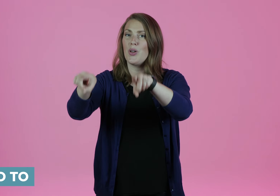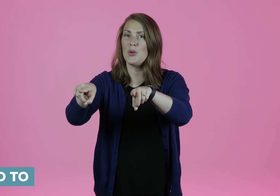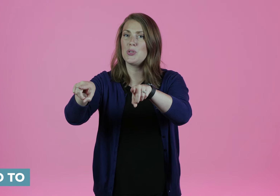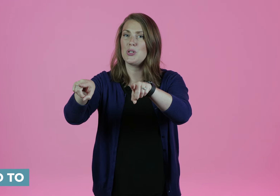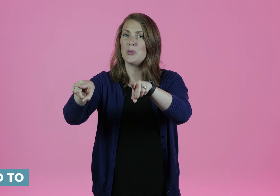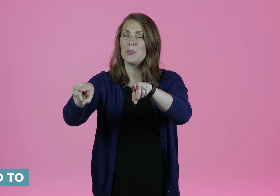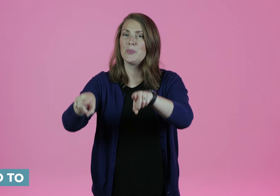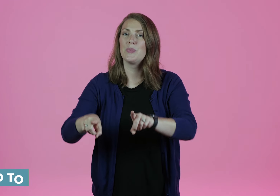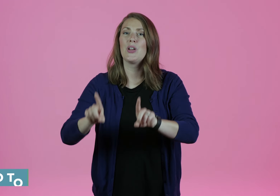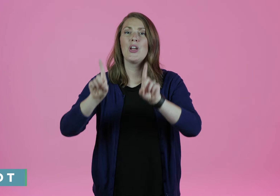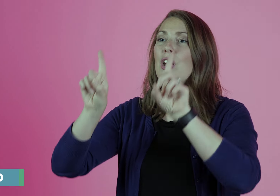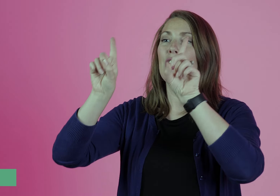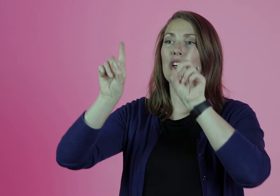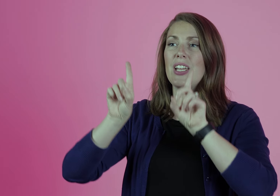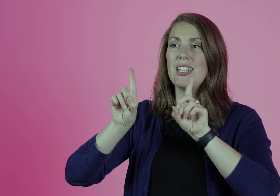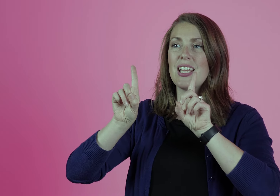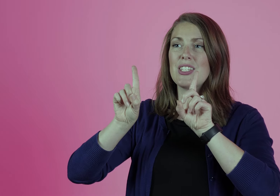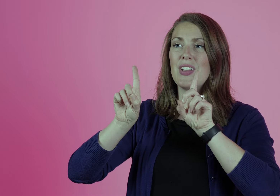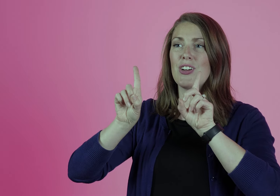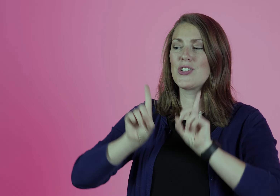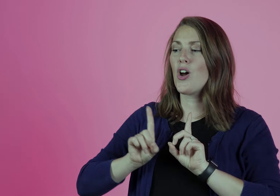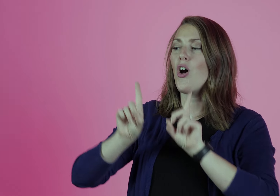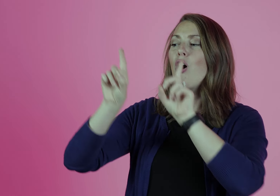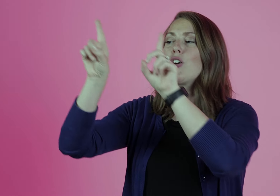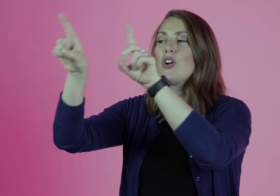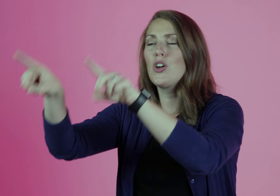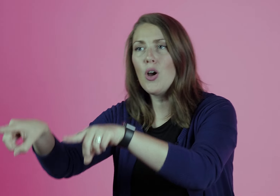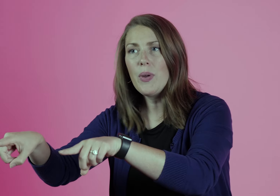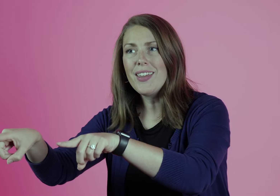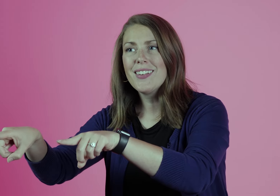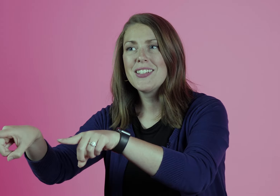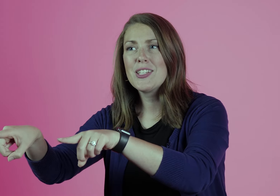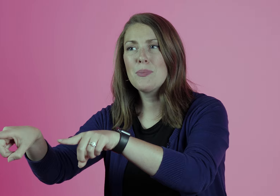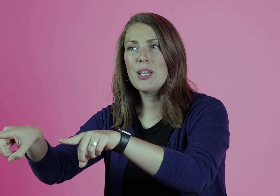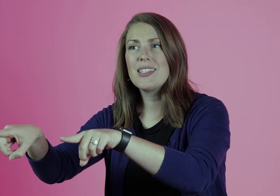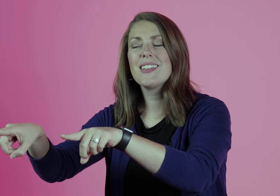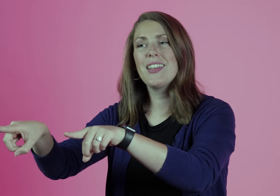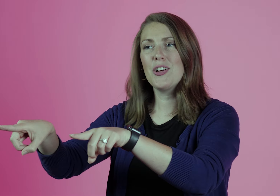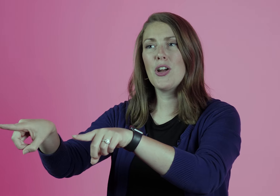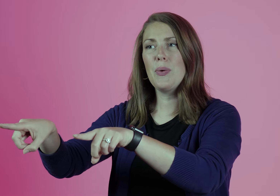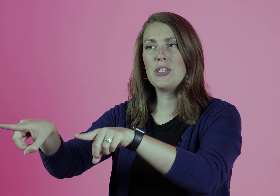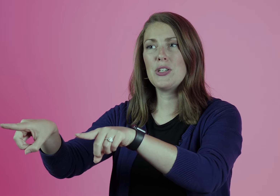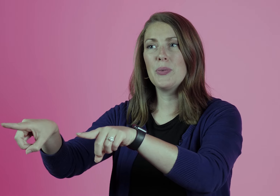go to your index. Fingers are going to the place that you're going to,